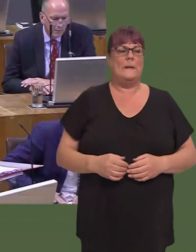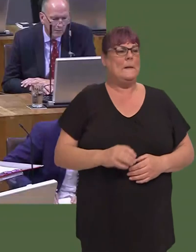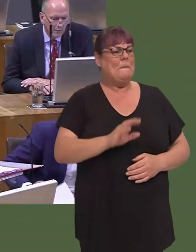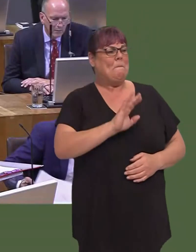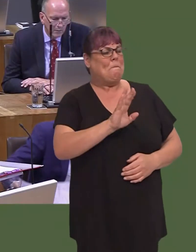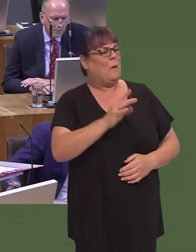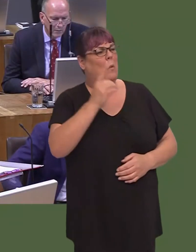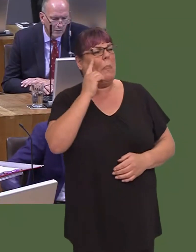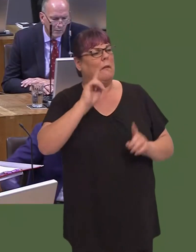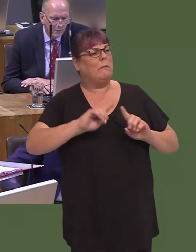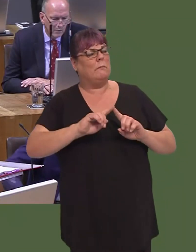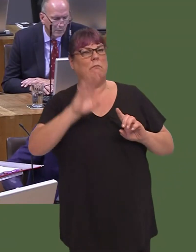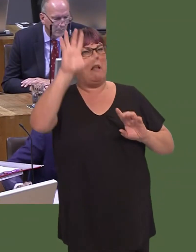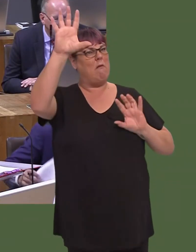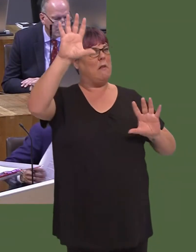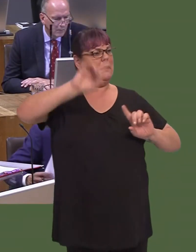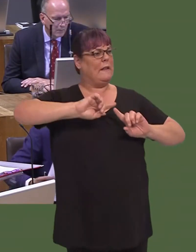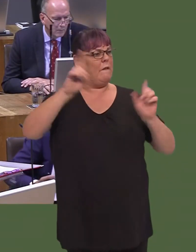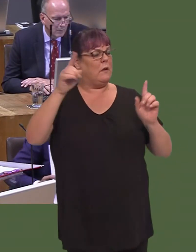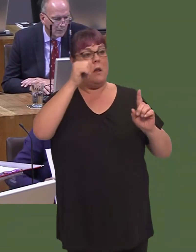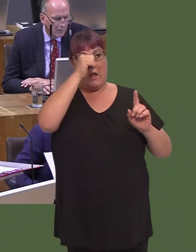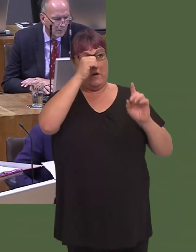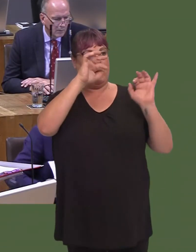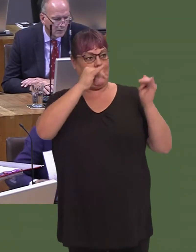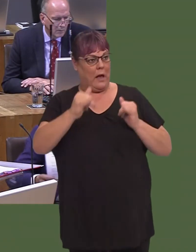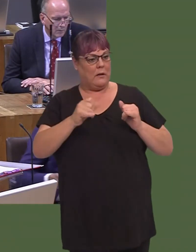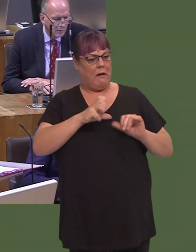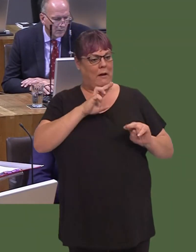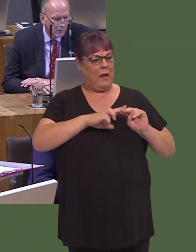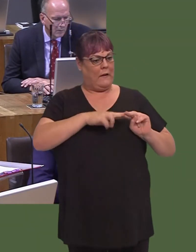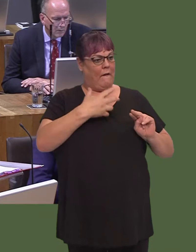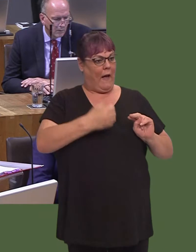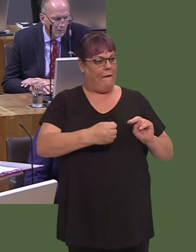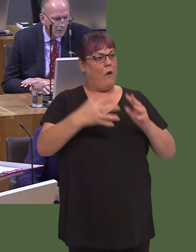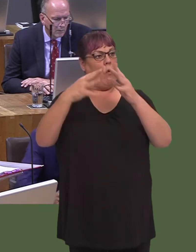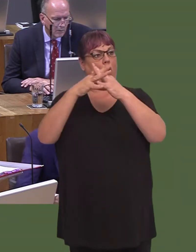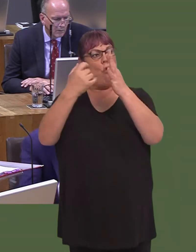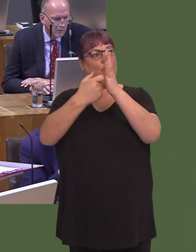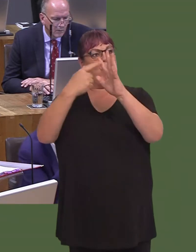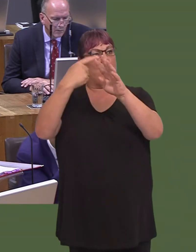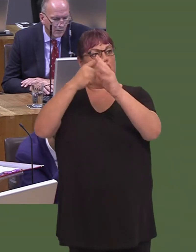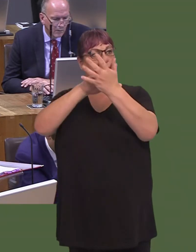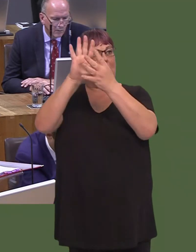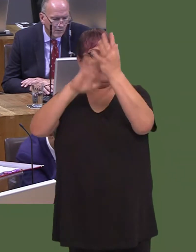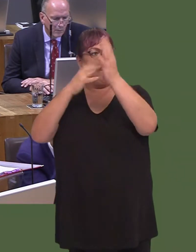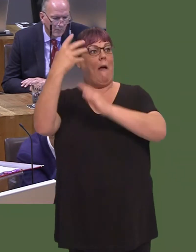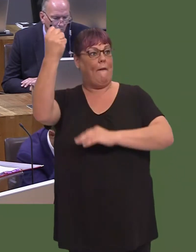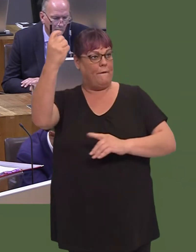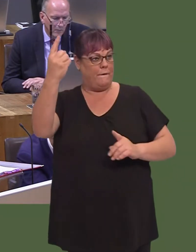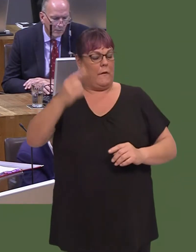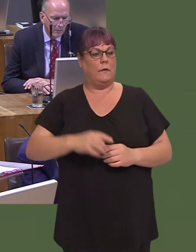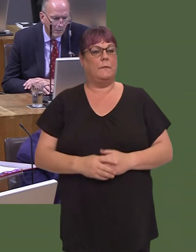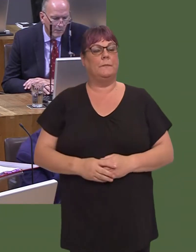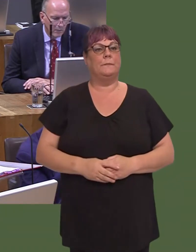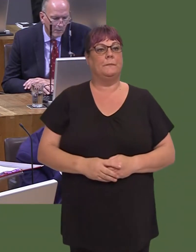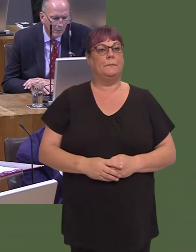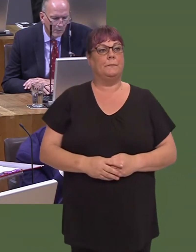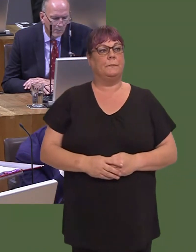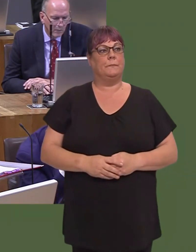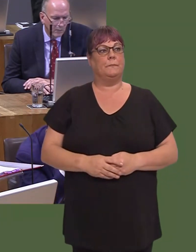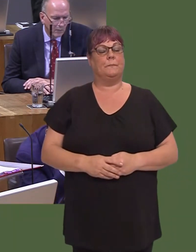the result of that general election was inconclusive, well, how else do you then resolve the issue,